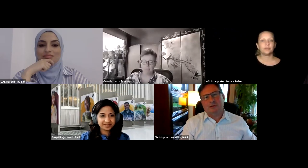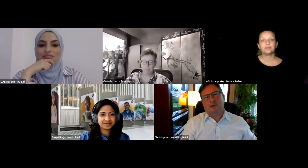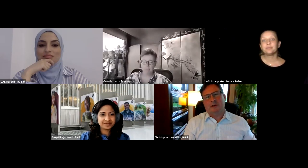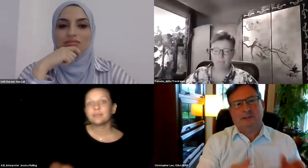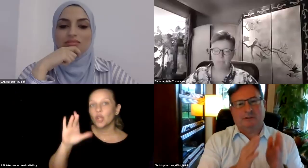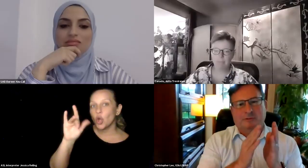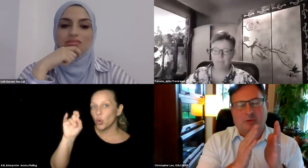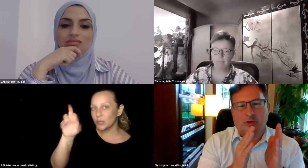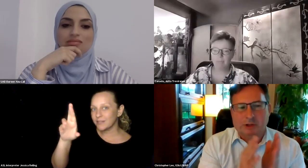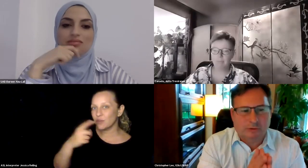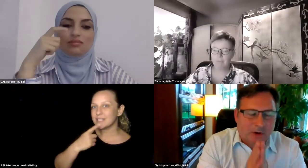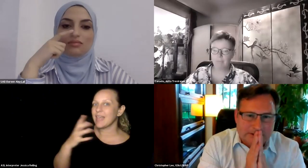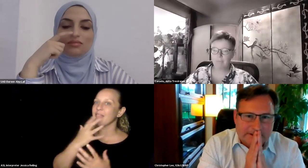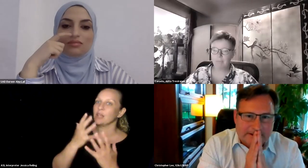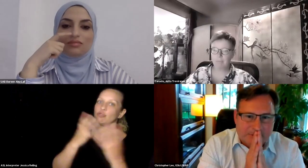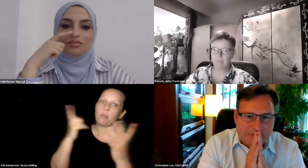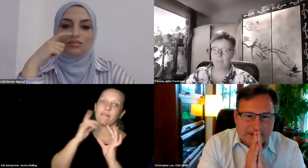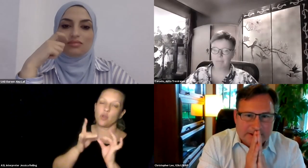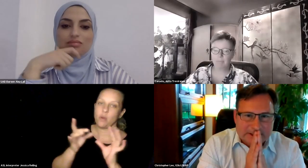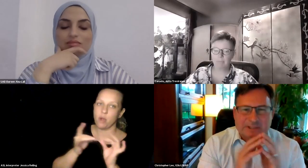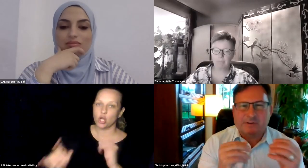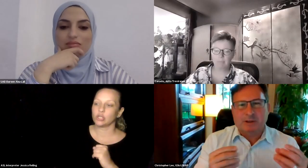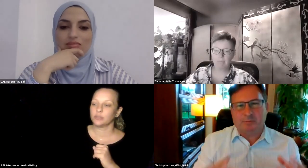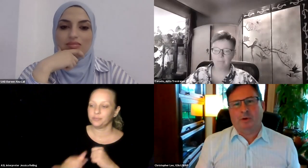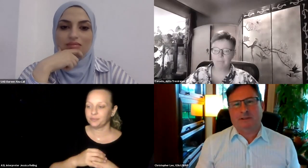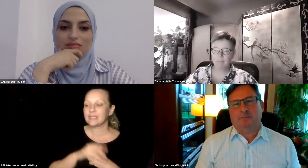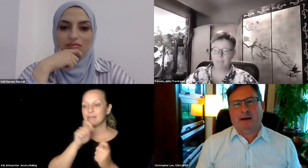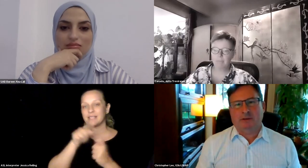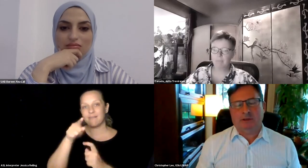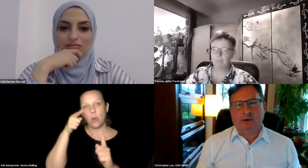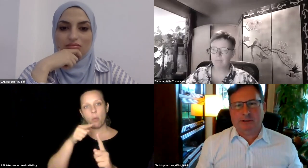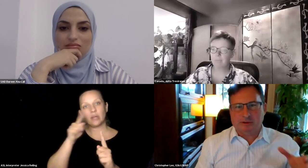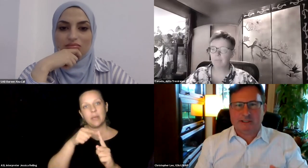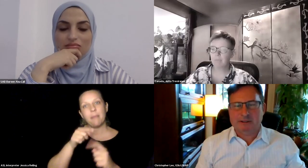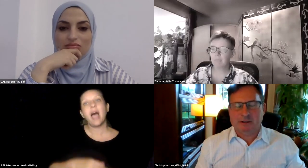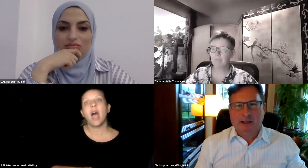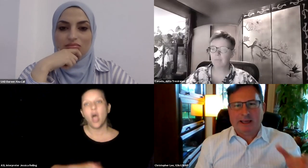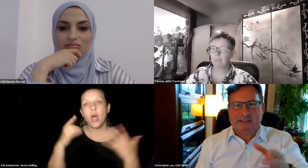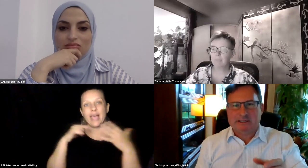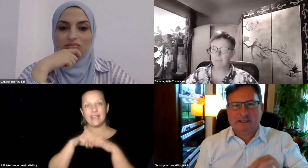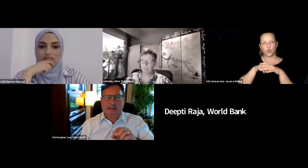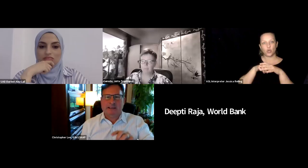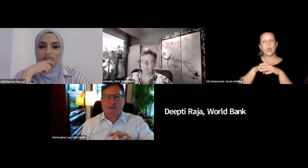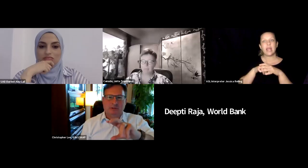source of inequities. Thank you, and enjoy all the remarks. >> CHRISTOPHER LEE: Thank you so